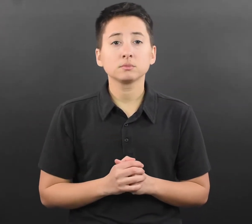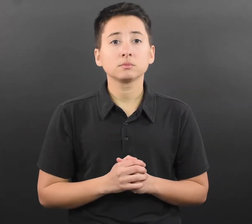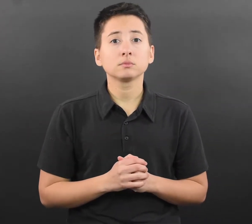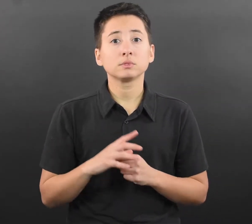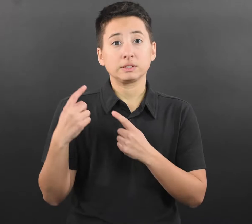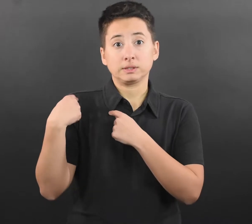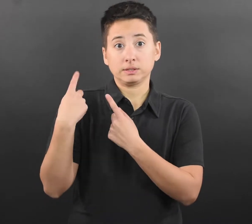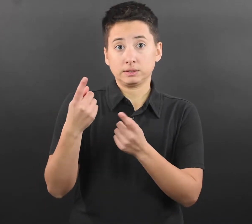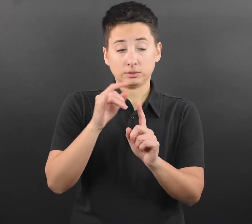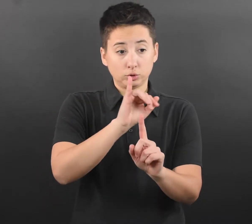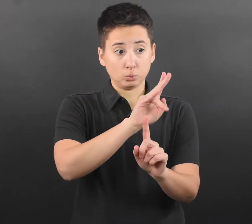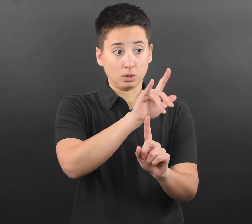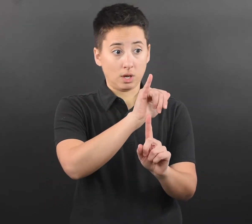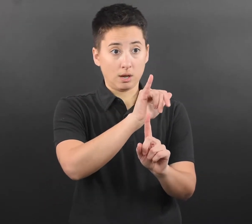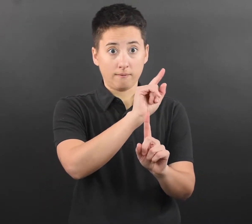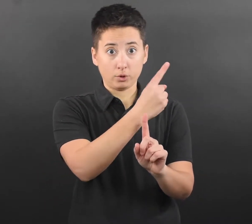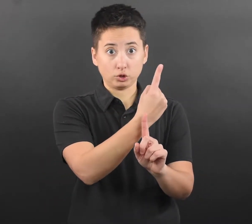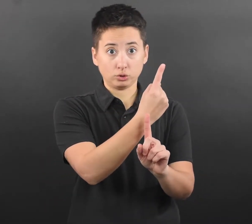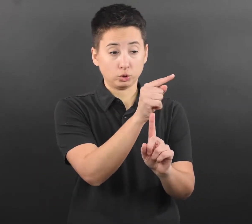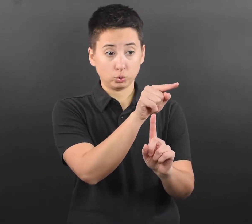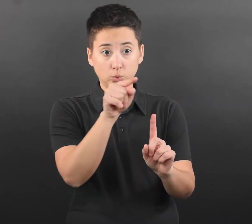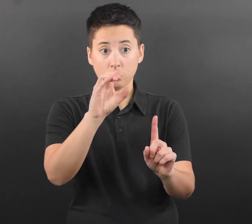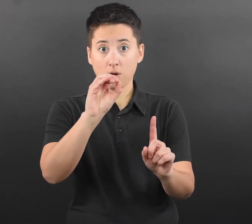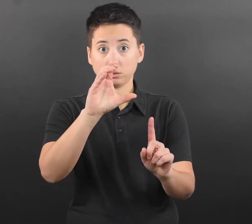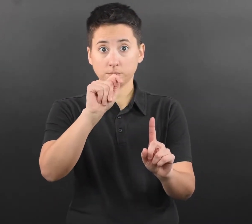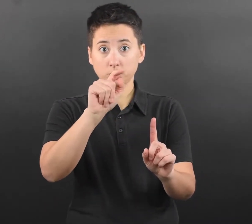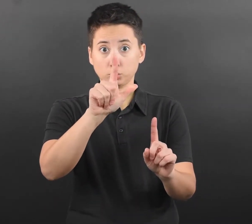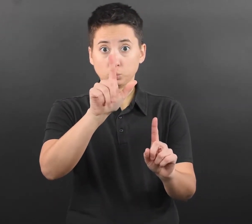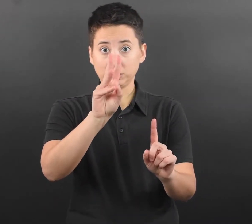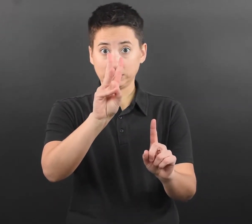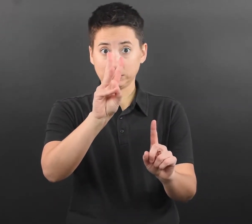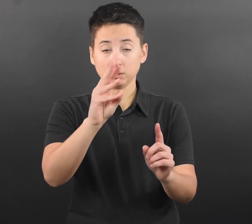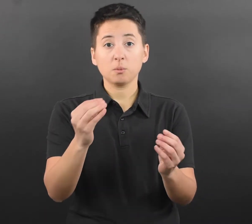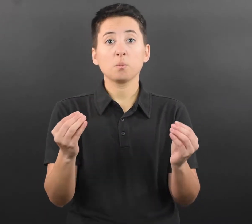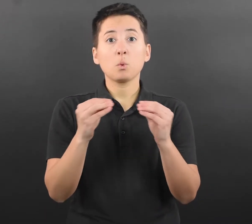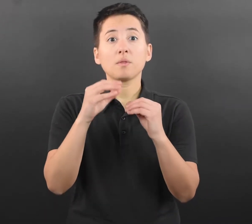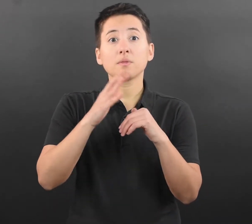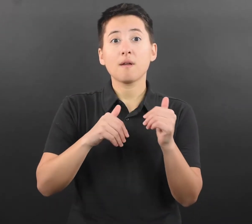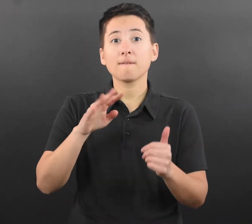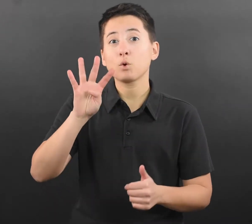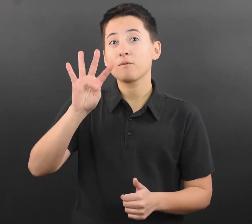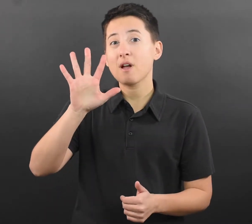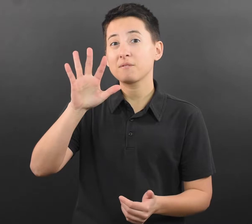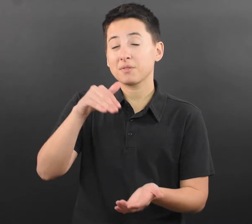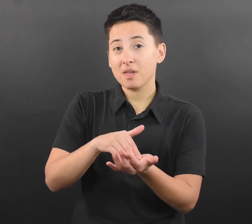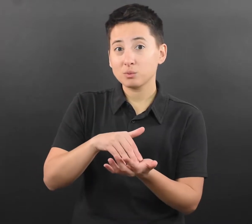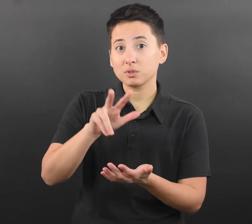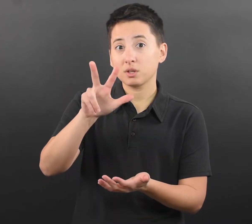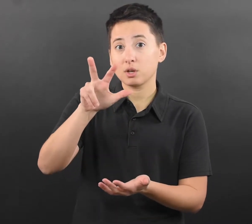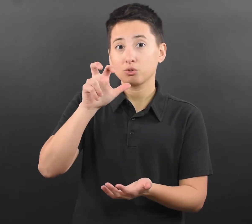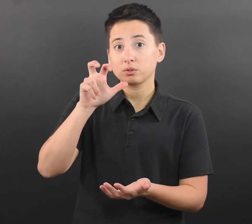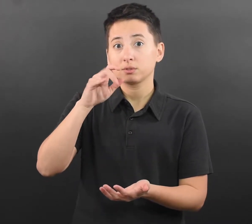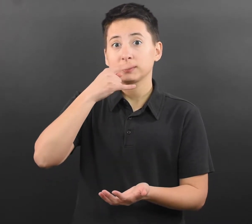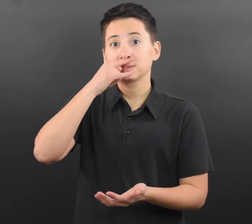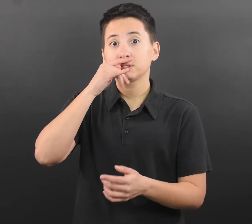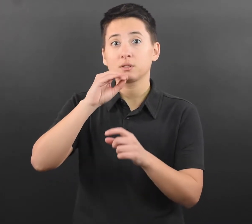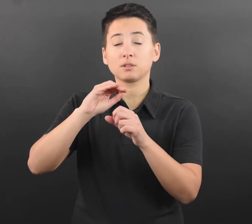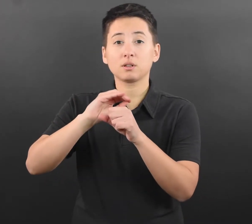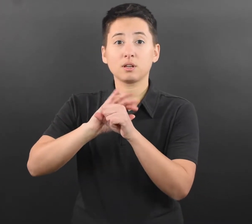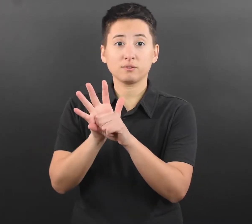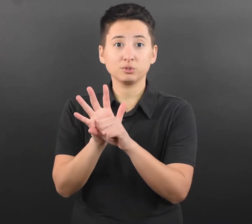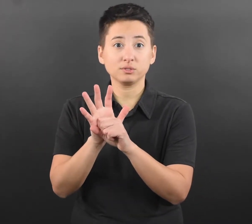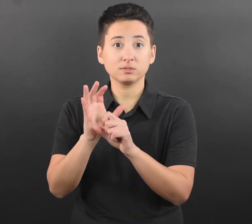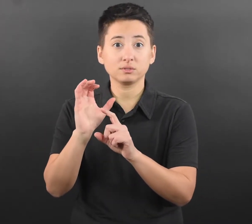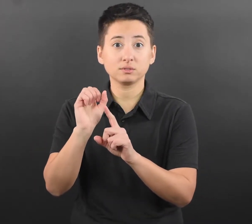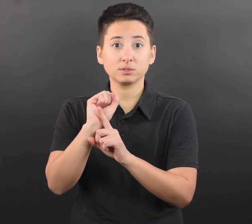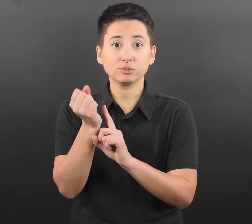there were more than 45,200 pediatric cases of COVID-19 and more than 300 child hospitalizations